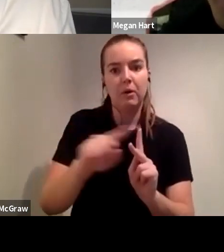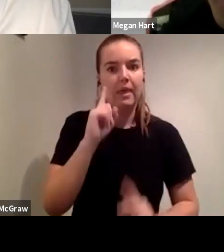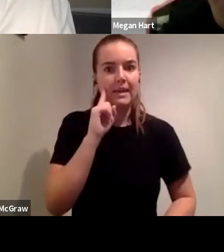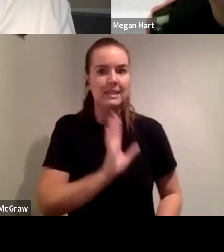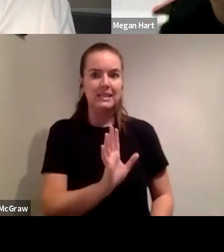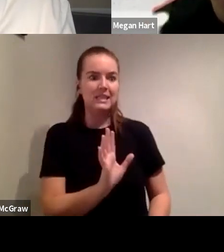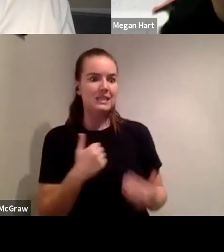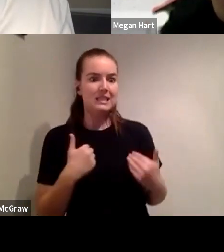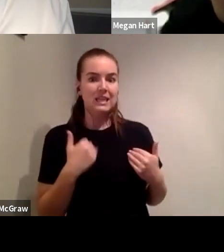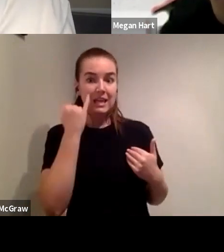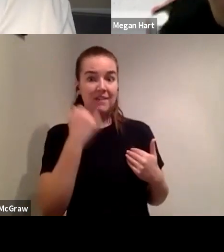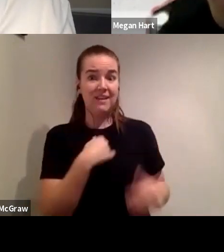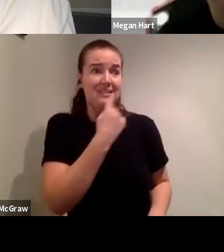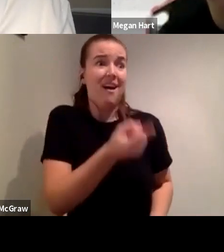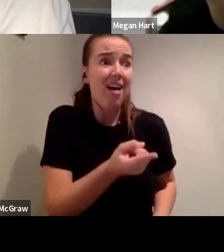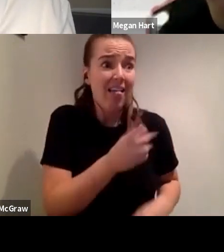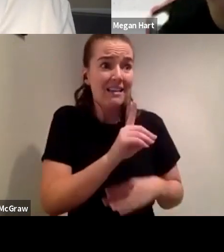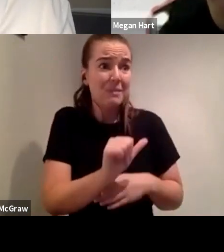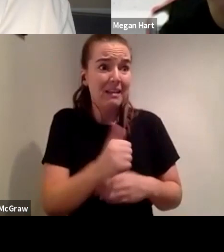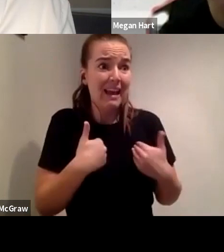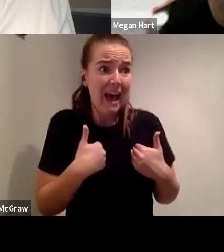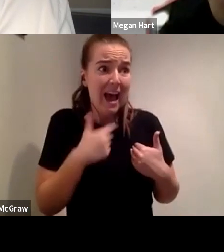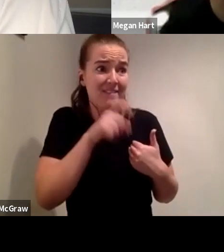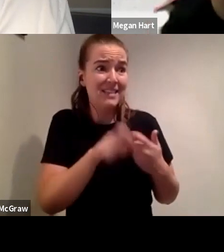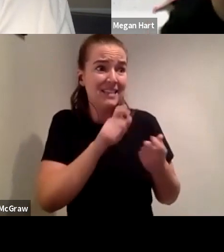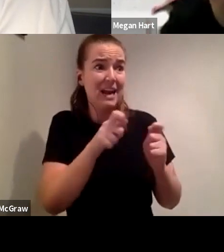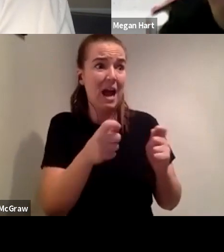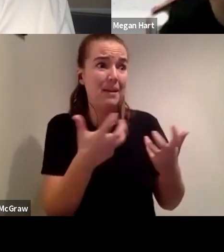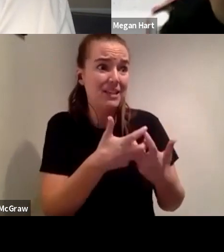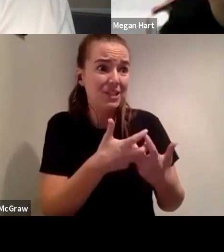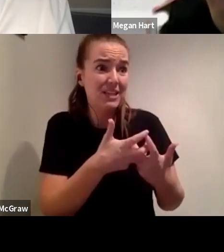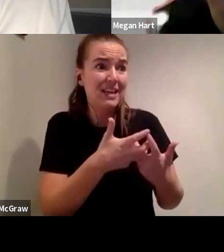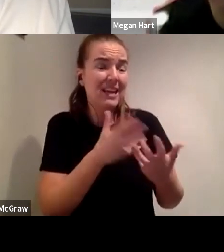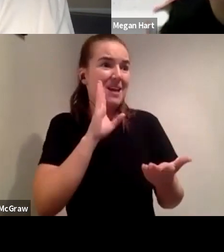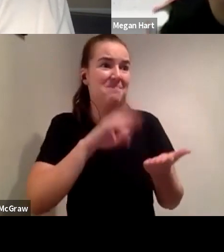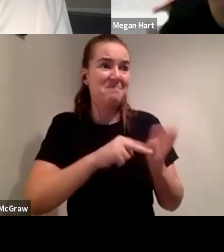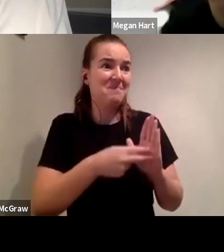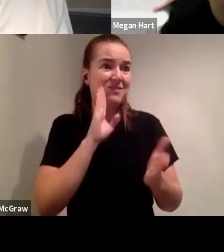This talent pool is sometimes reluctant to do that.